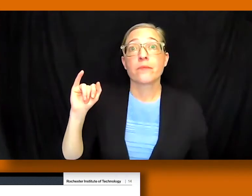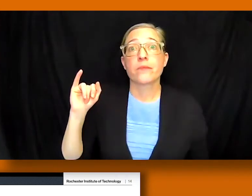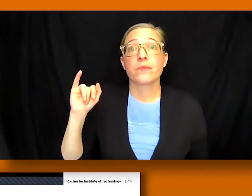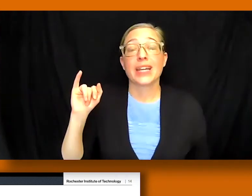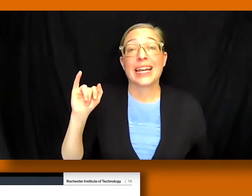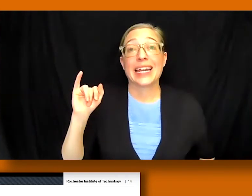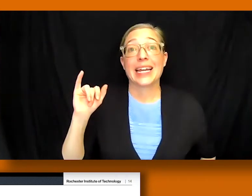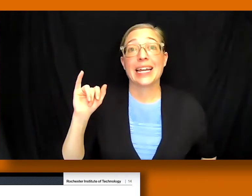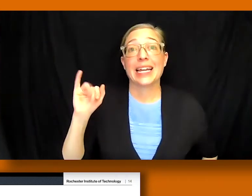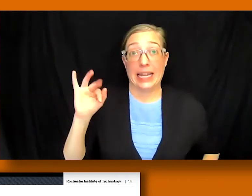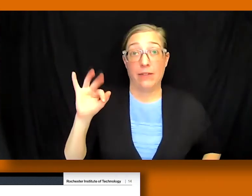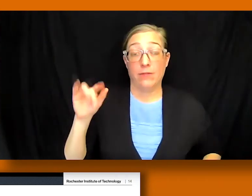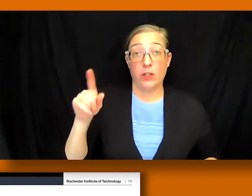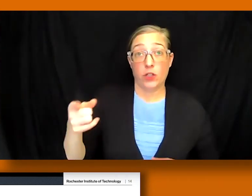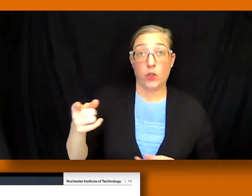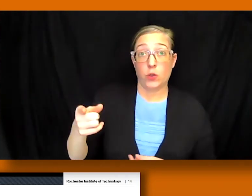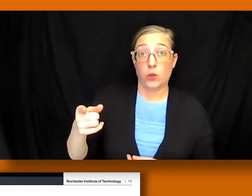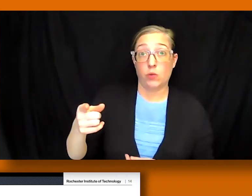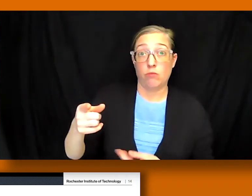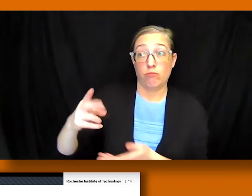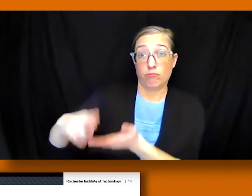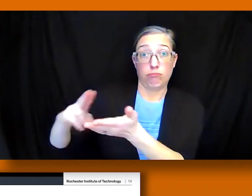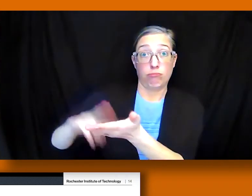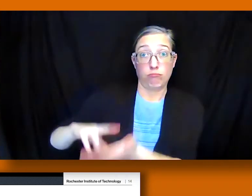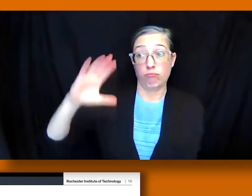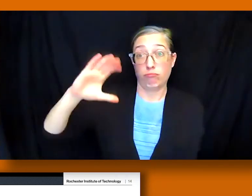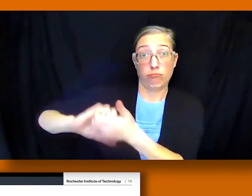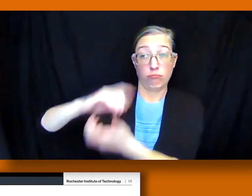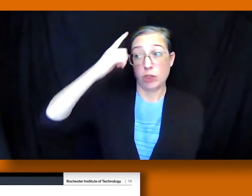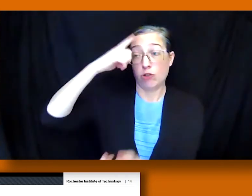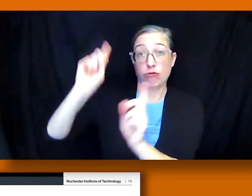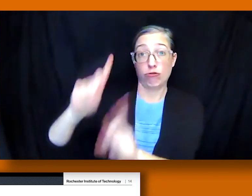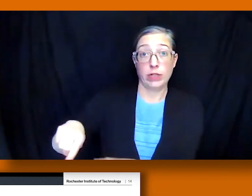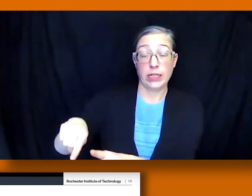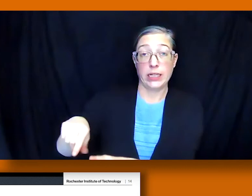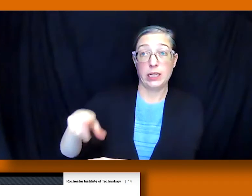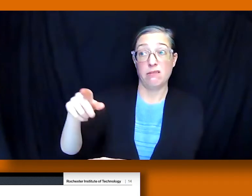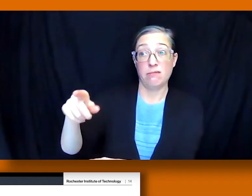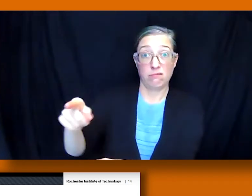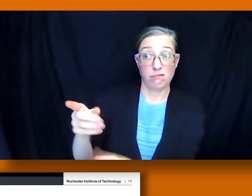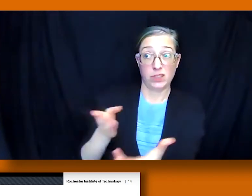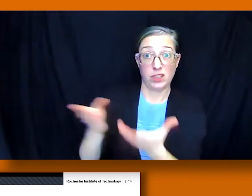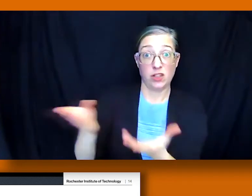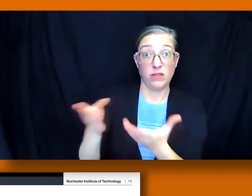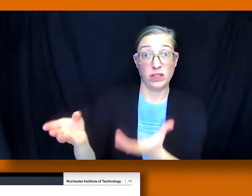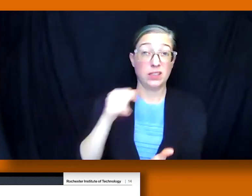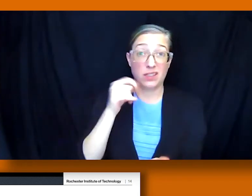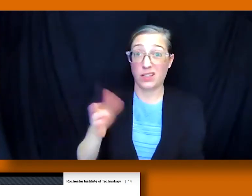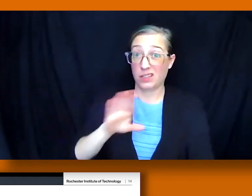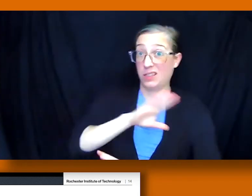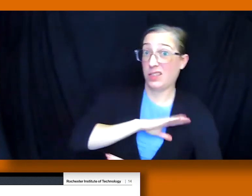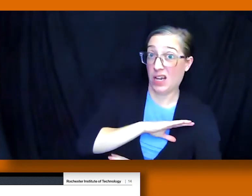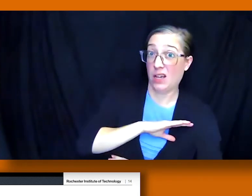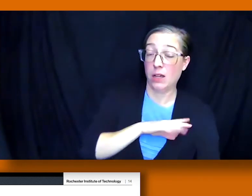are not satisfactory, um, the vendor is responsible for correcting the deliverable,